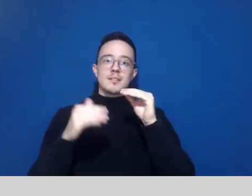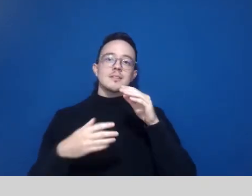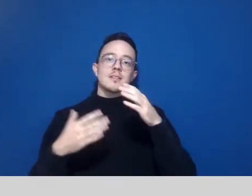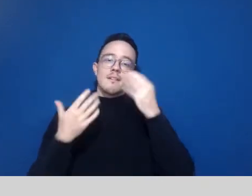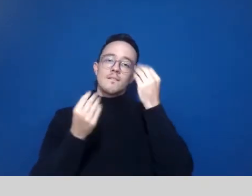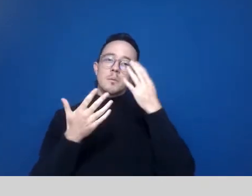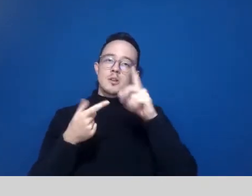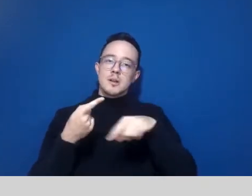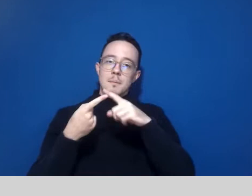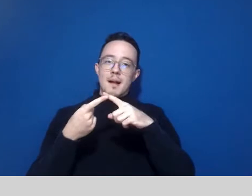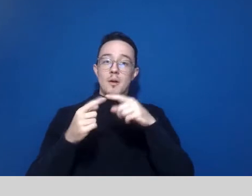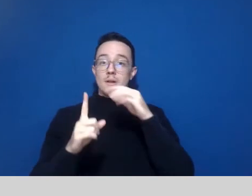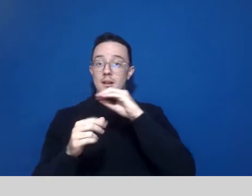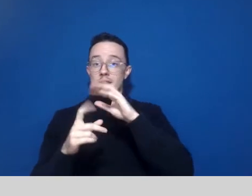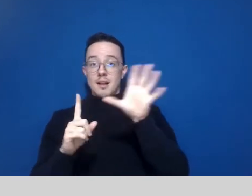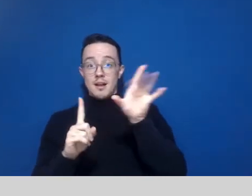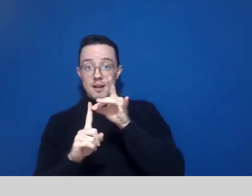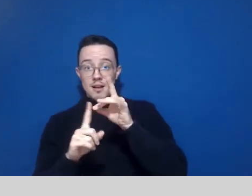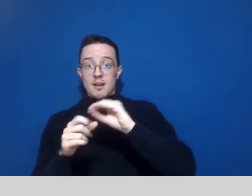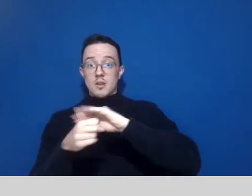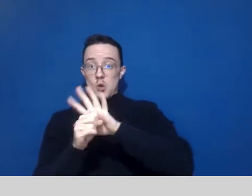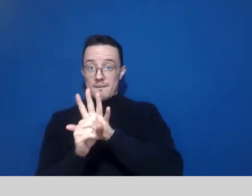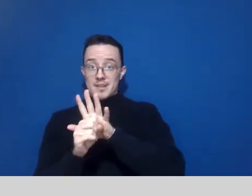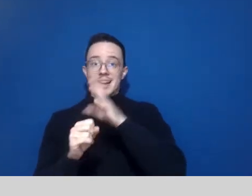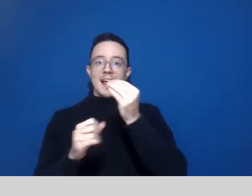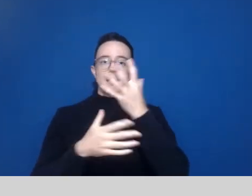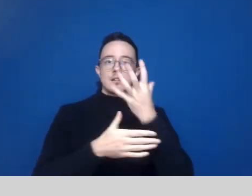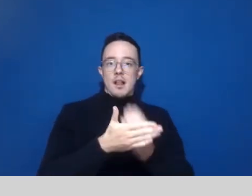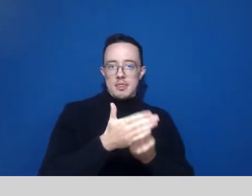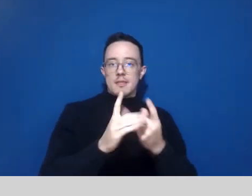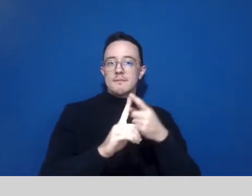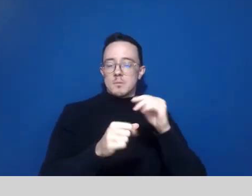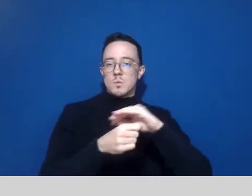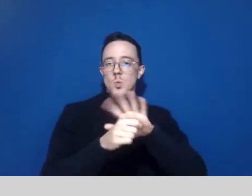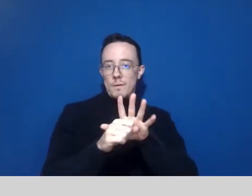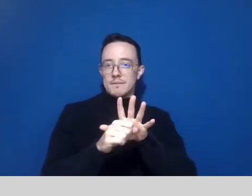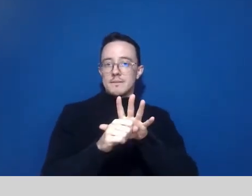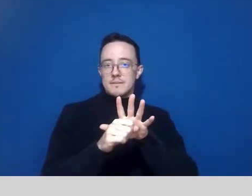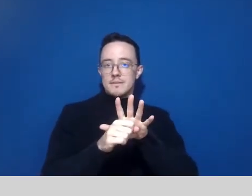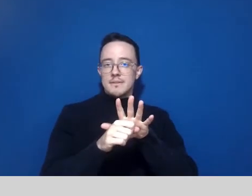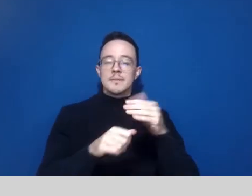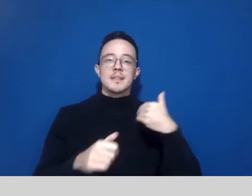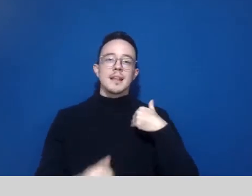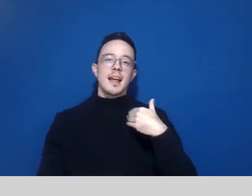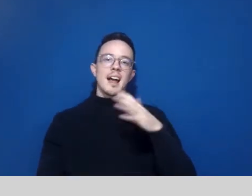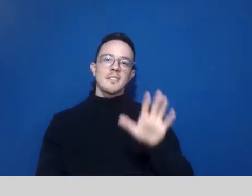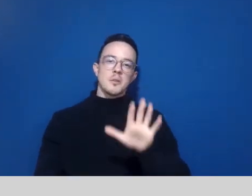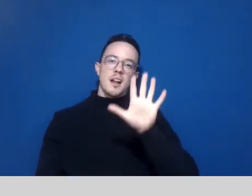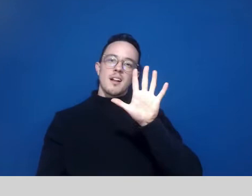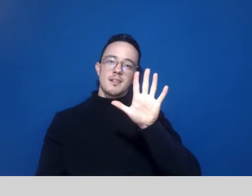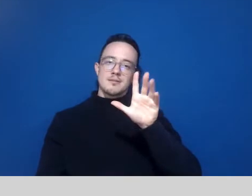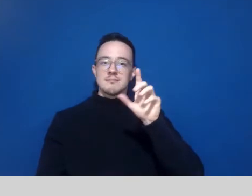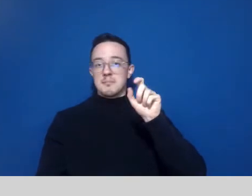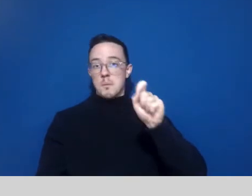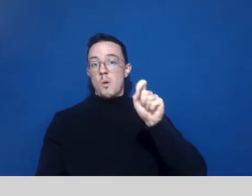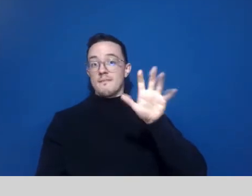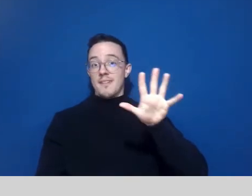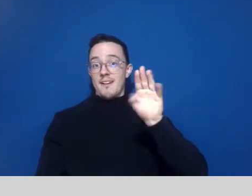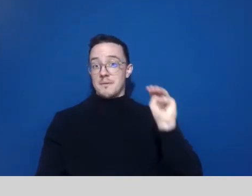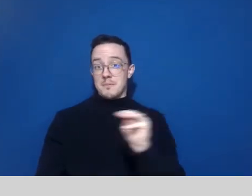and deaths from Covid-19, and they've got over half a million rows in this spreadsheet.